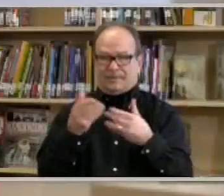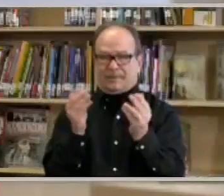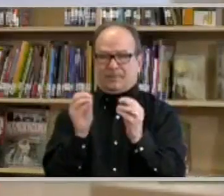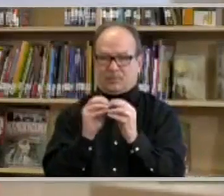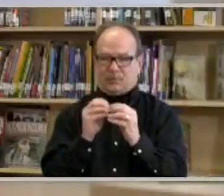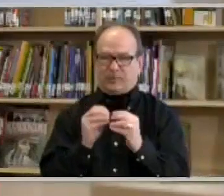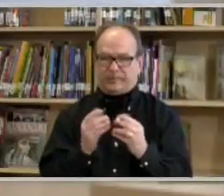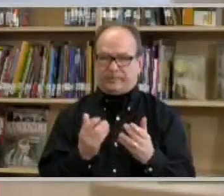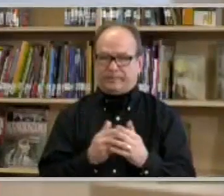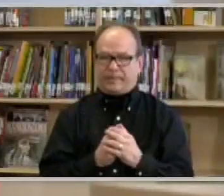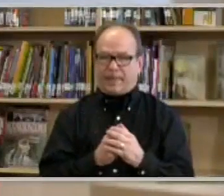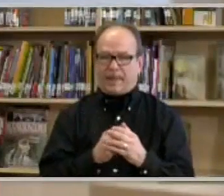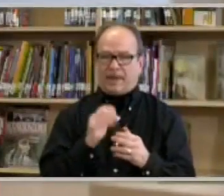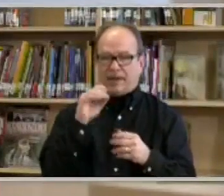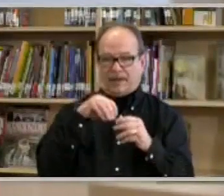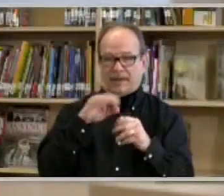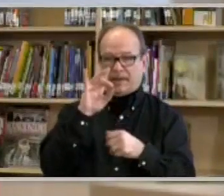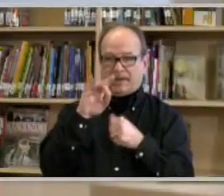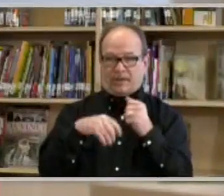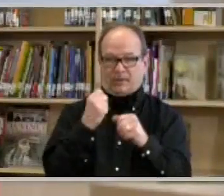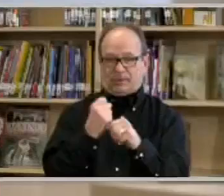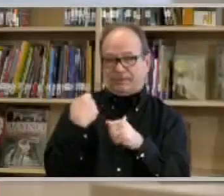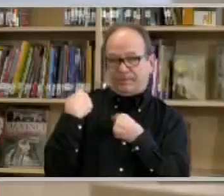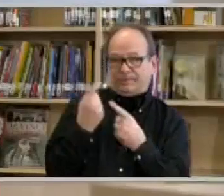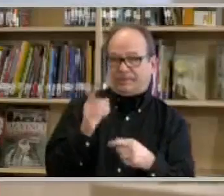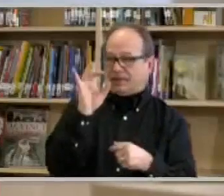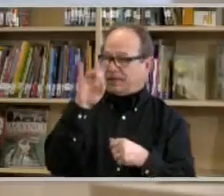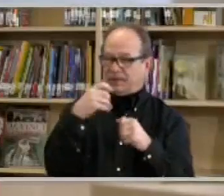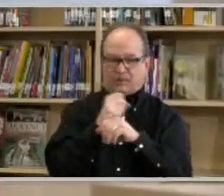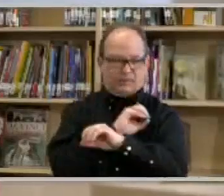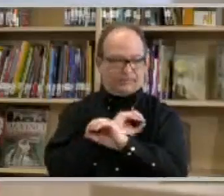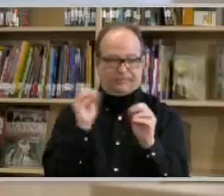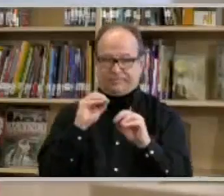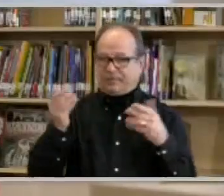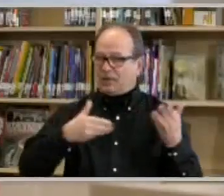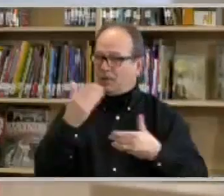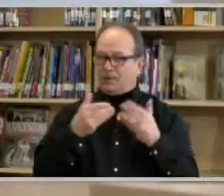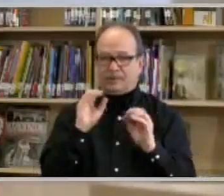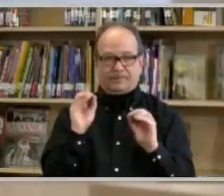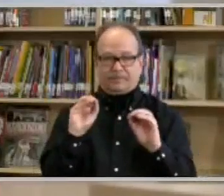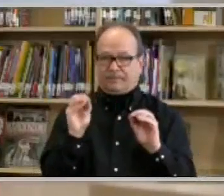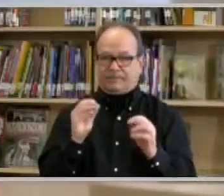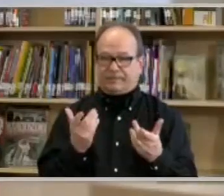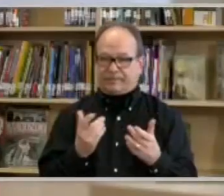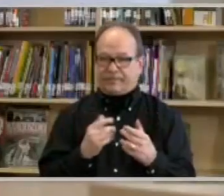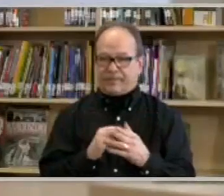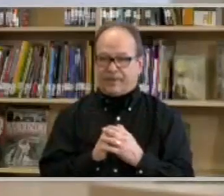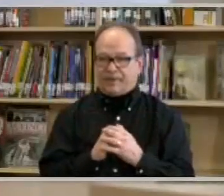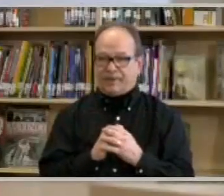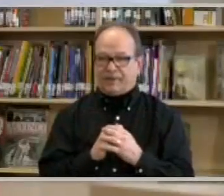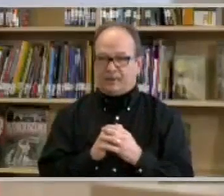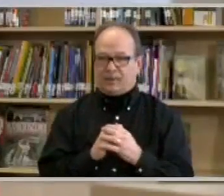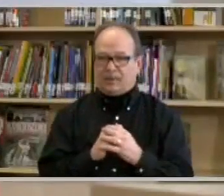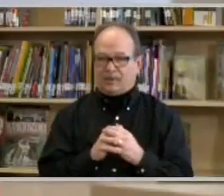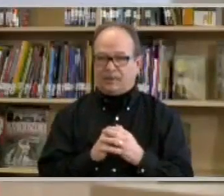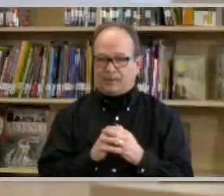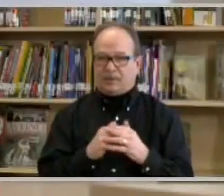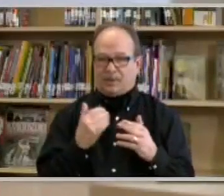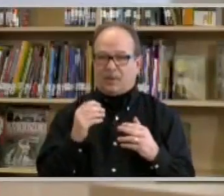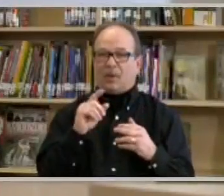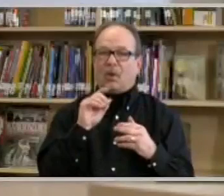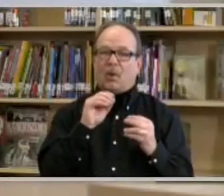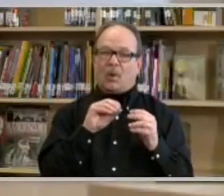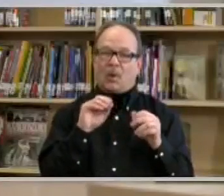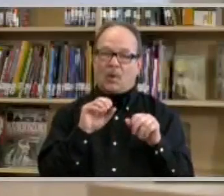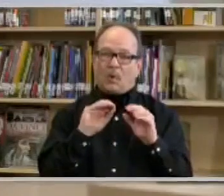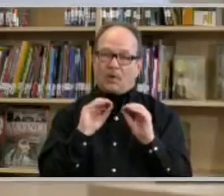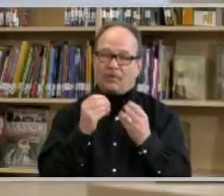HADN'T HIRED 9-1-1 CALL TAKERS